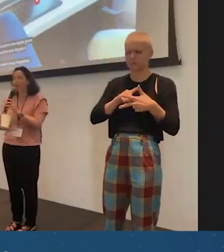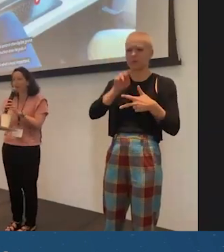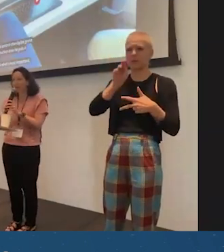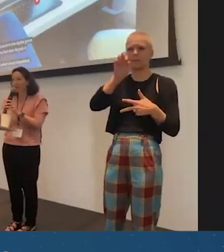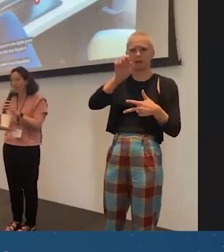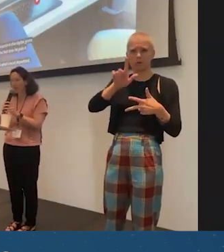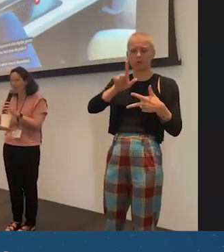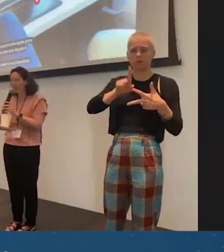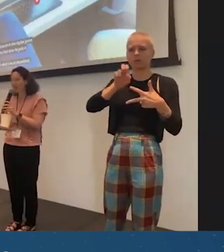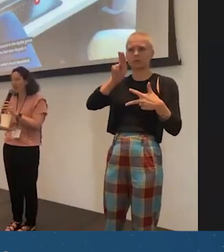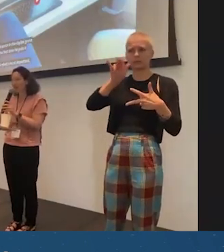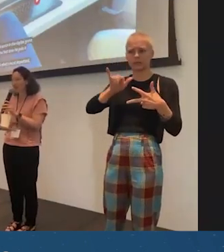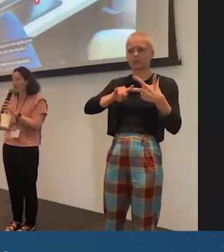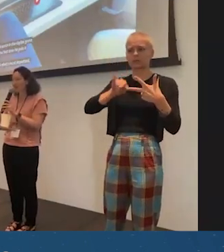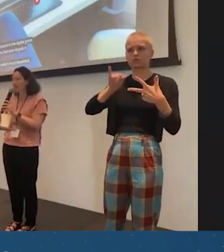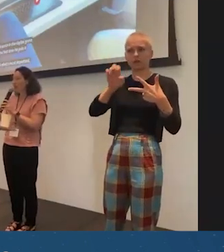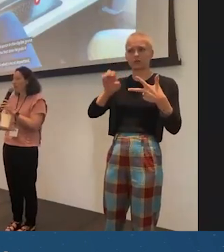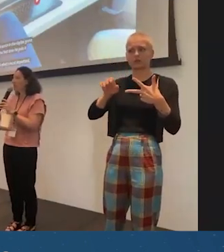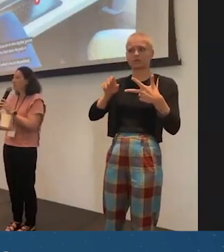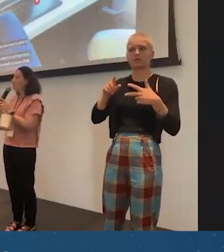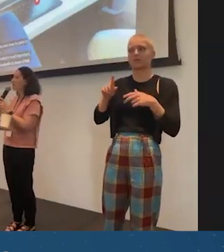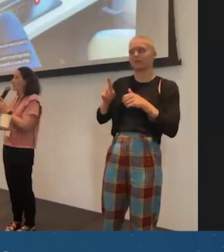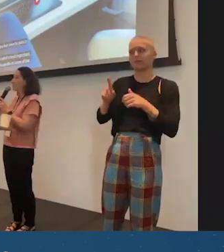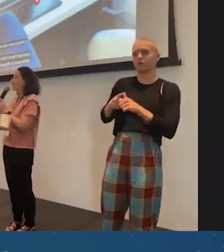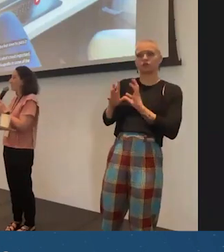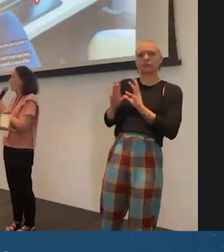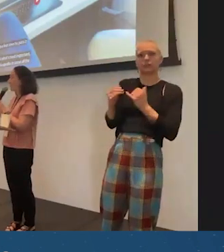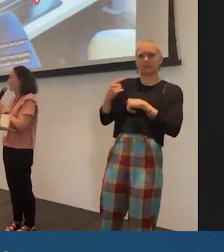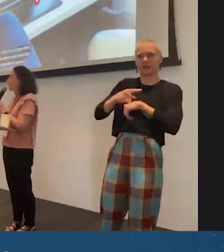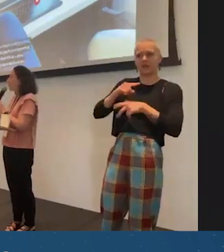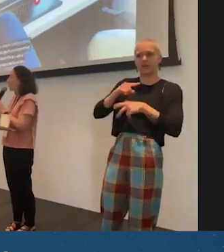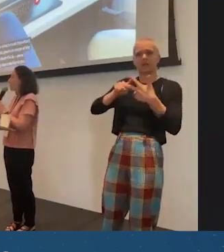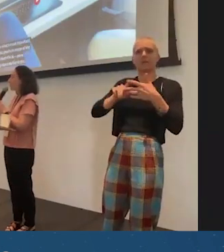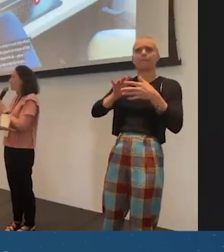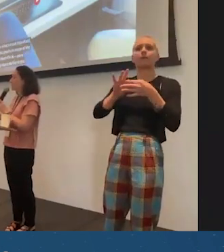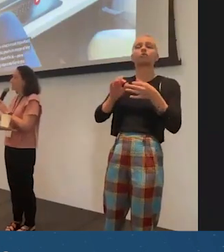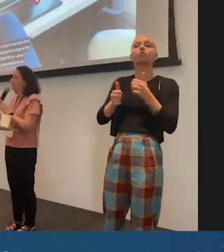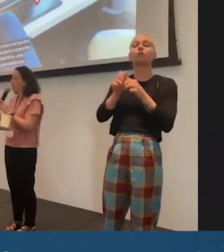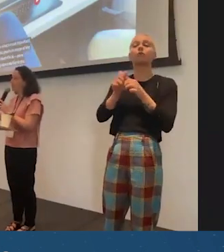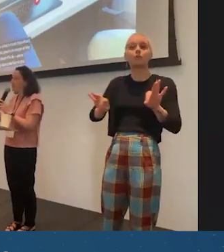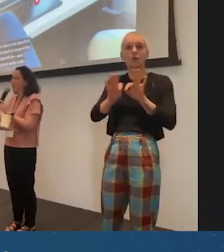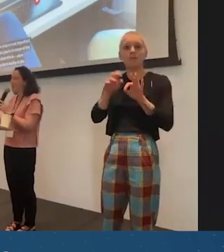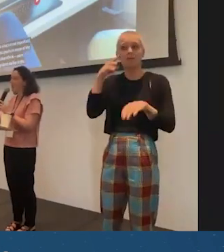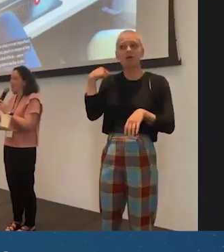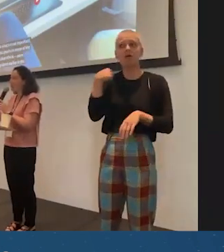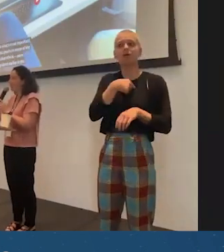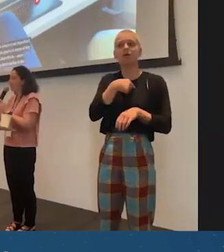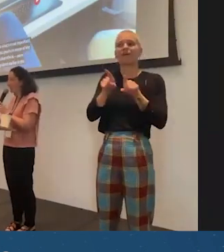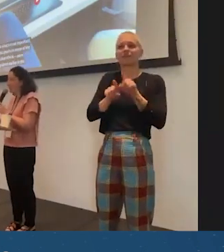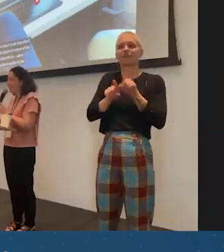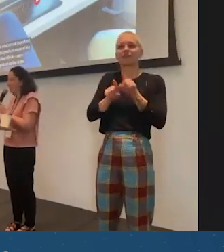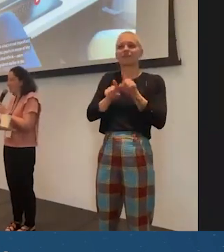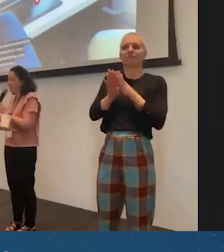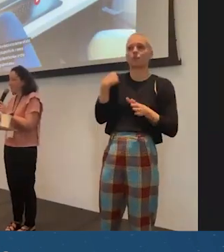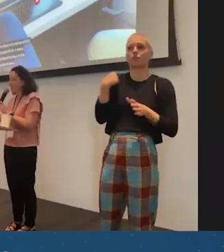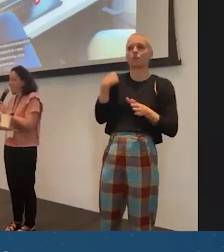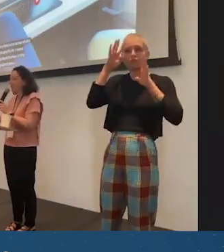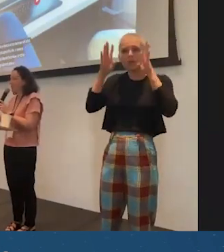earlier in the first session today-- is that what's the most important thing for us as developers. creating this as researchers is really